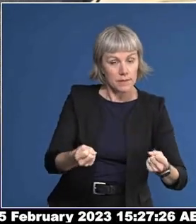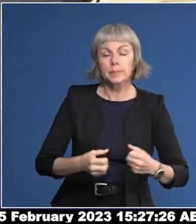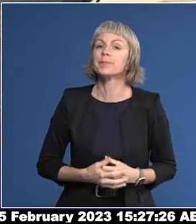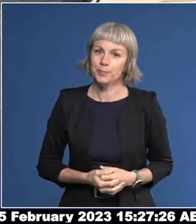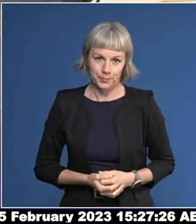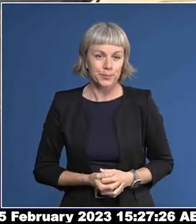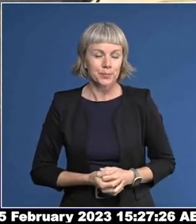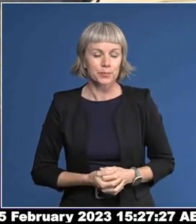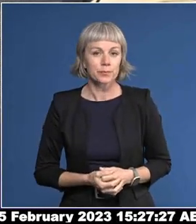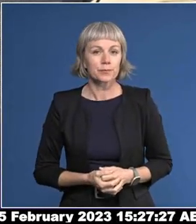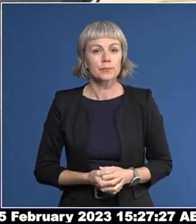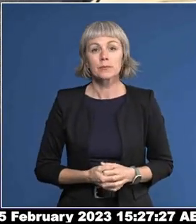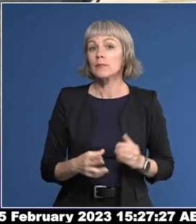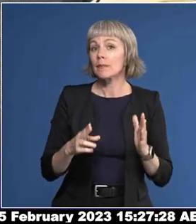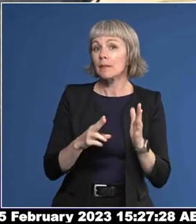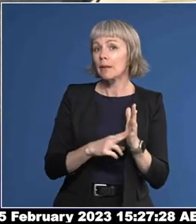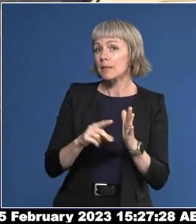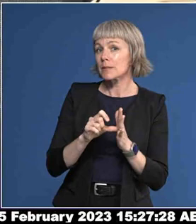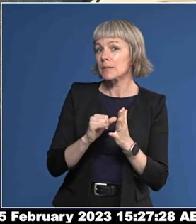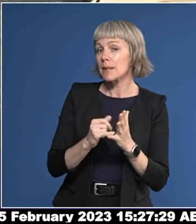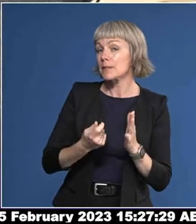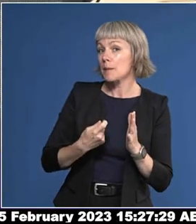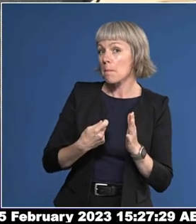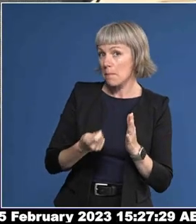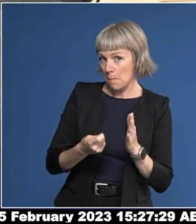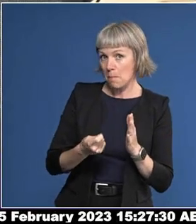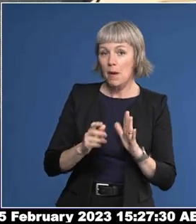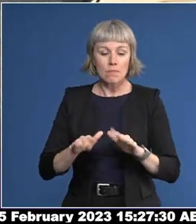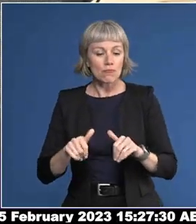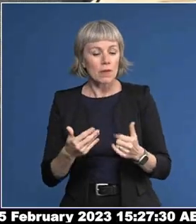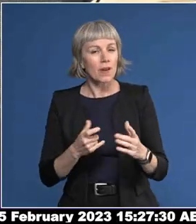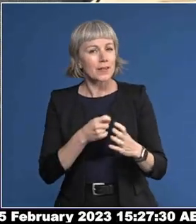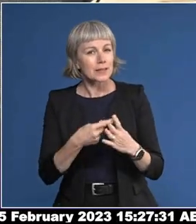NDS members provide disability services across a spectrum, including housing